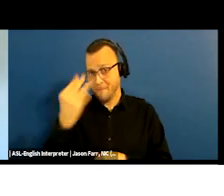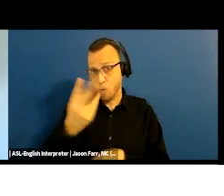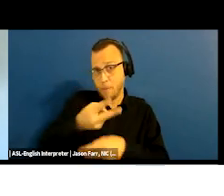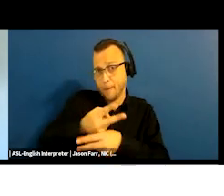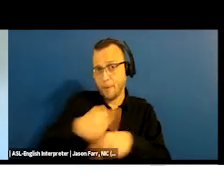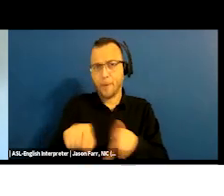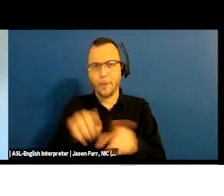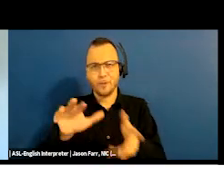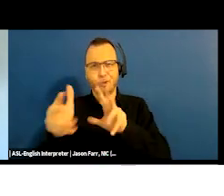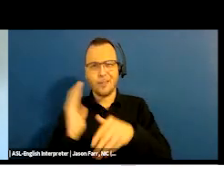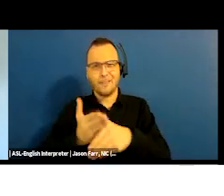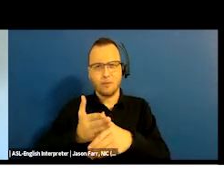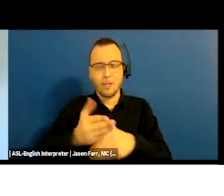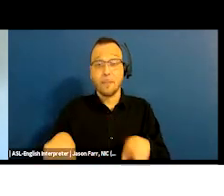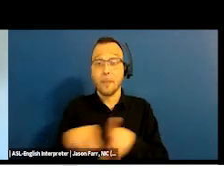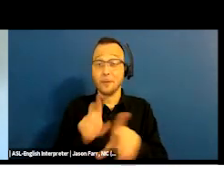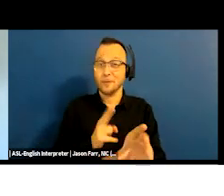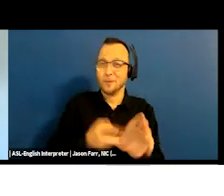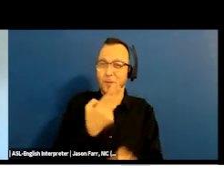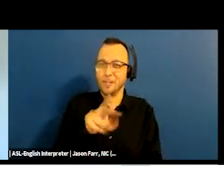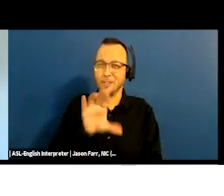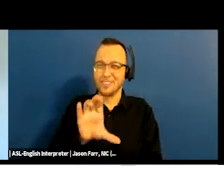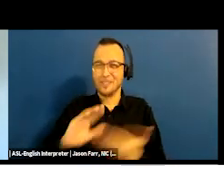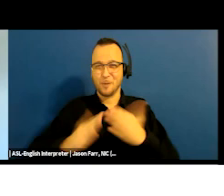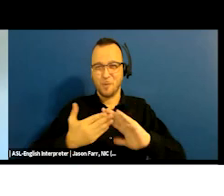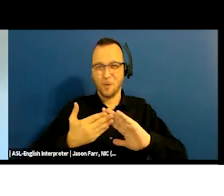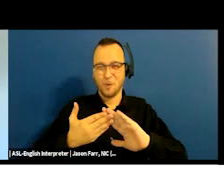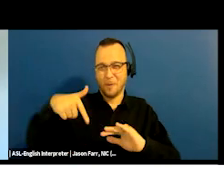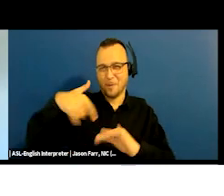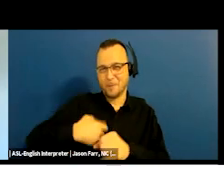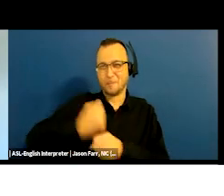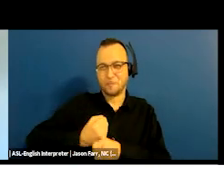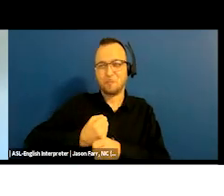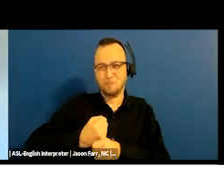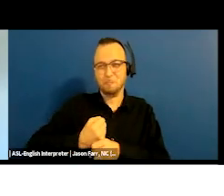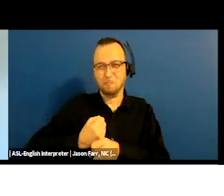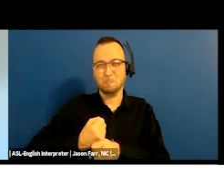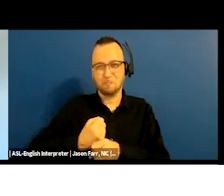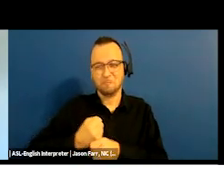who has also worked in the behavioral health field for over 20 years providing training and consultation